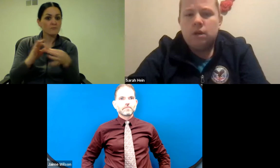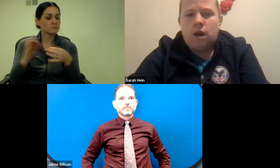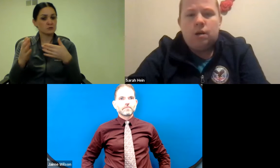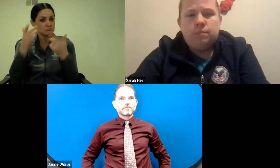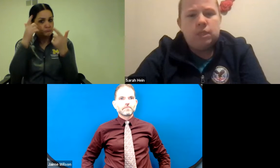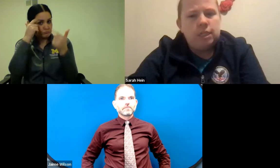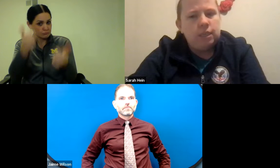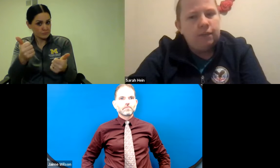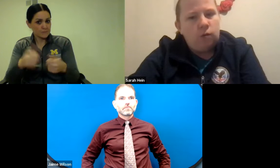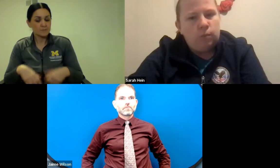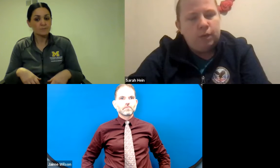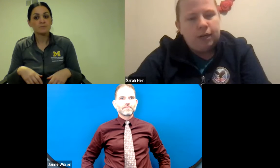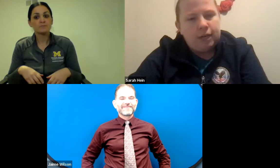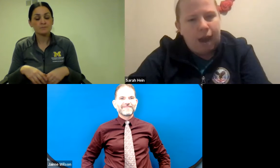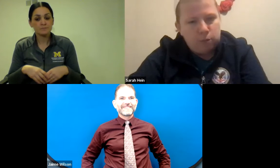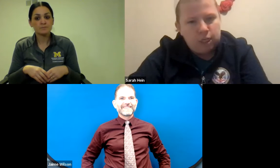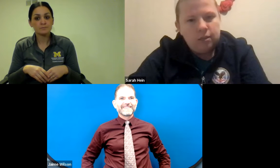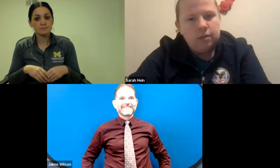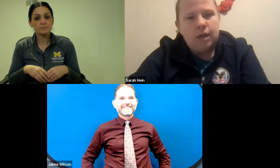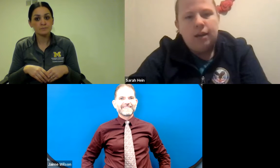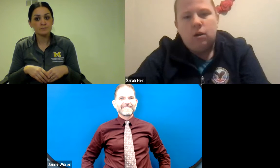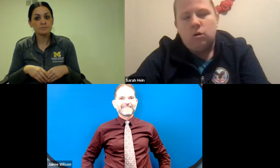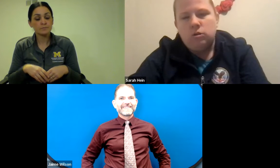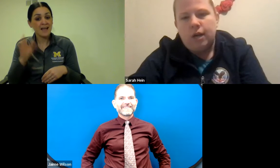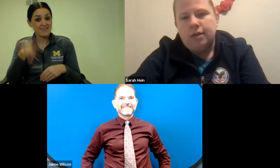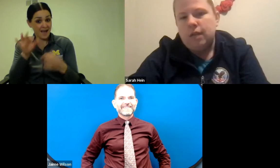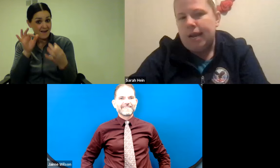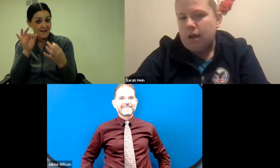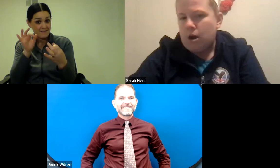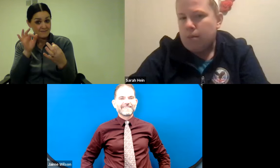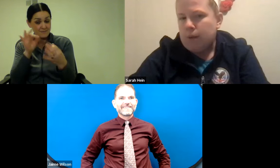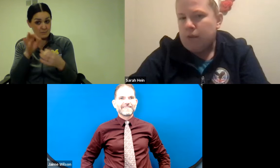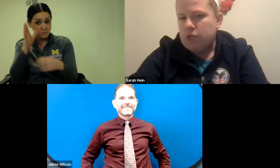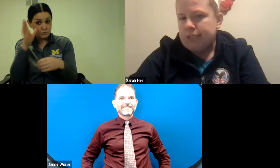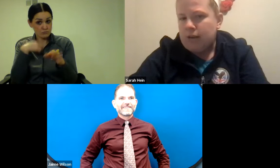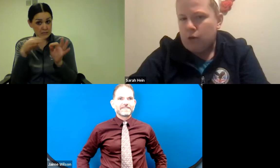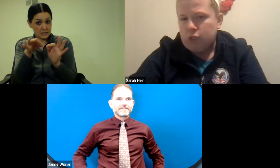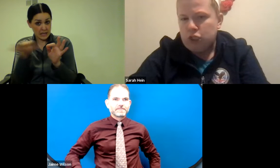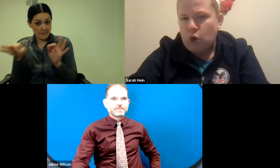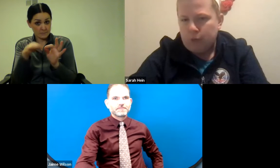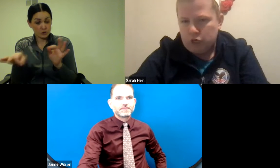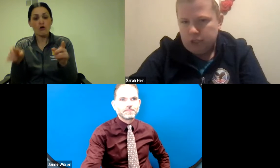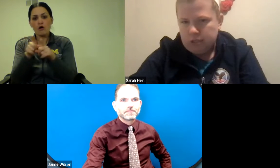Sarah Hein: Their feedback will be captioned and we will also have American Sign Language interpreters.